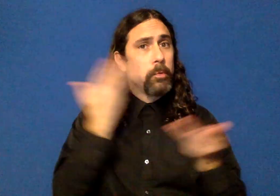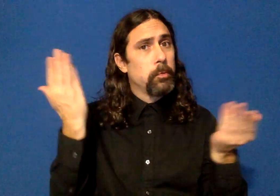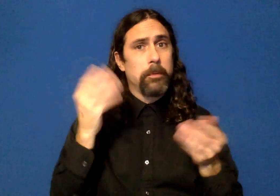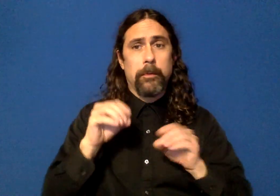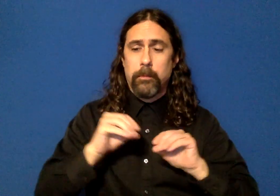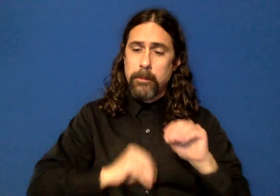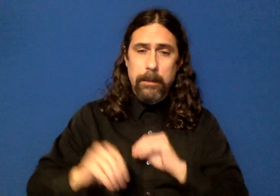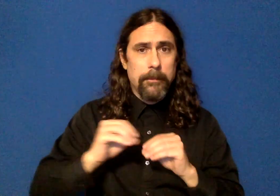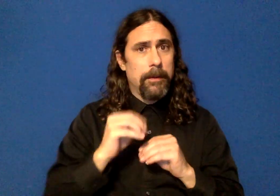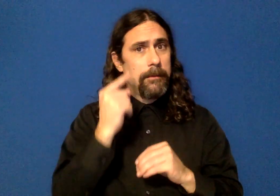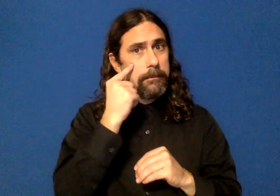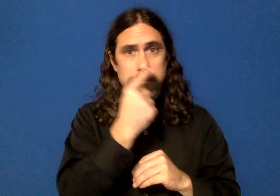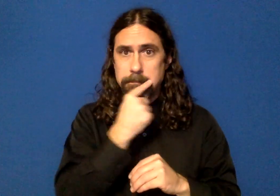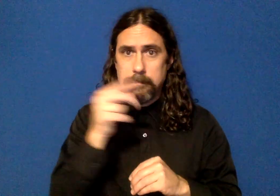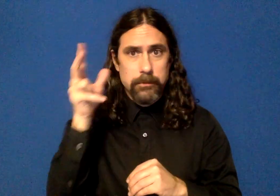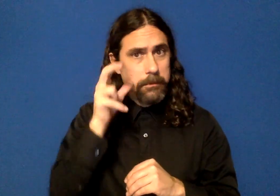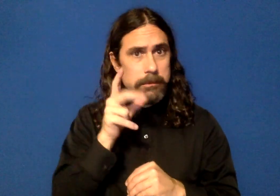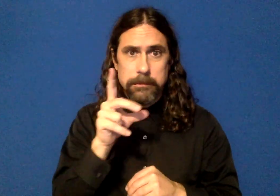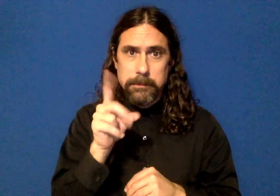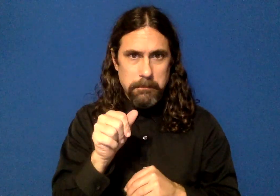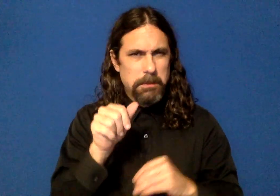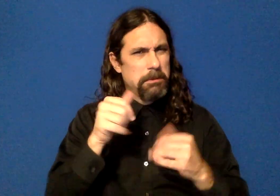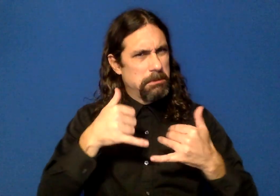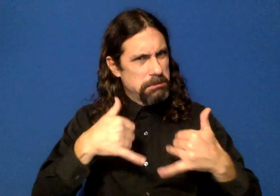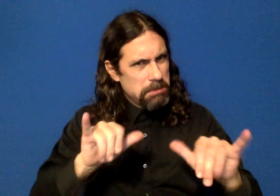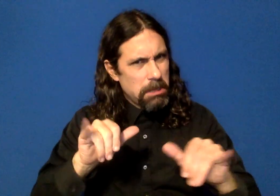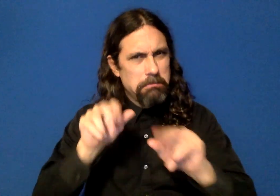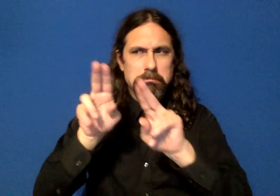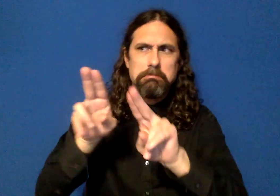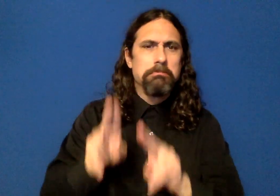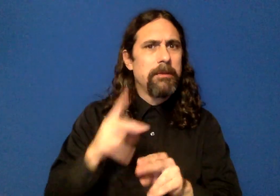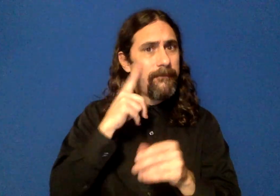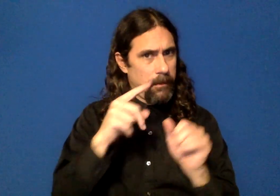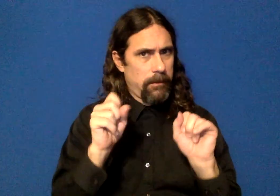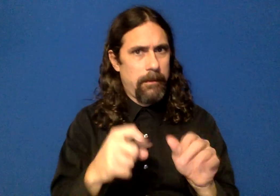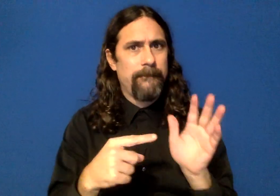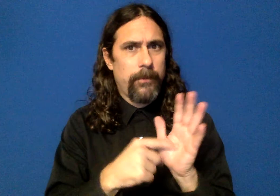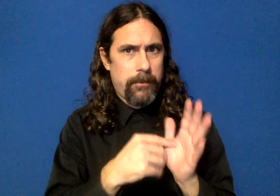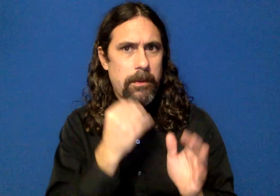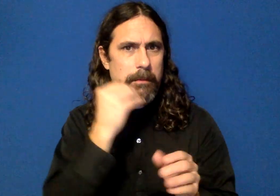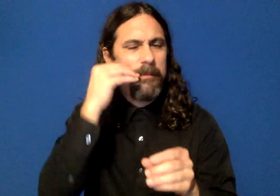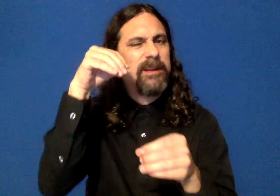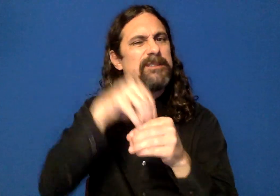vision, or hearing disability can still apply for affordable housing in the general